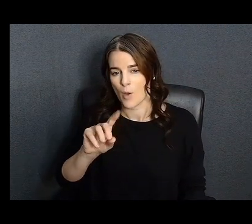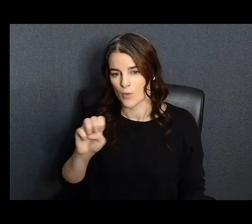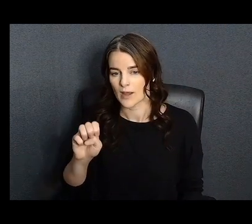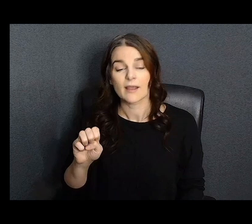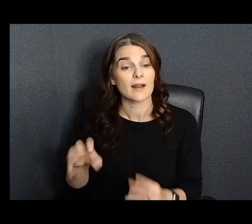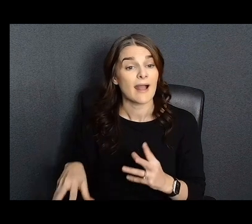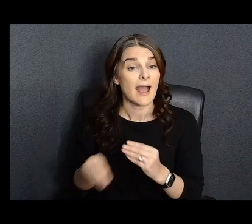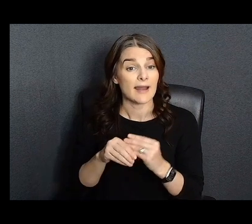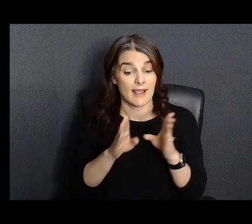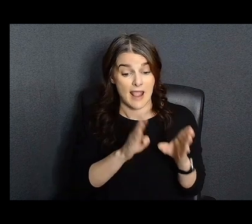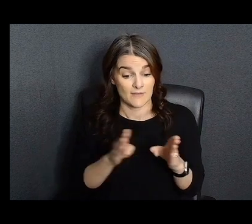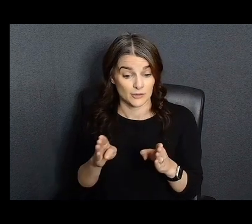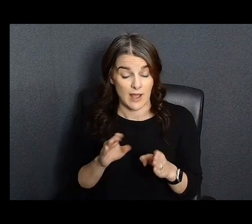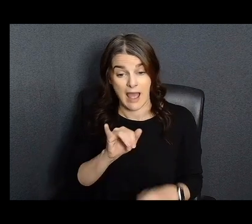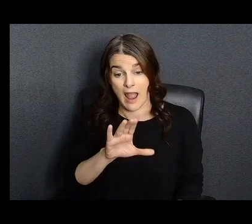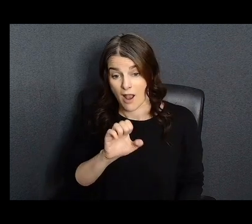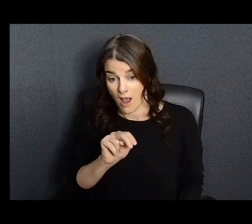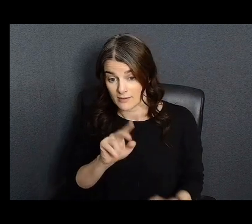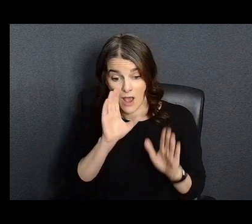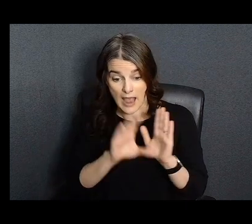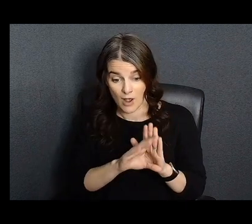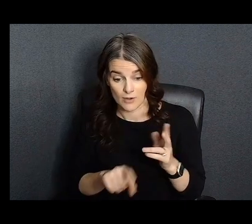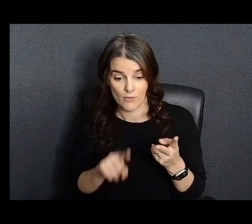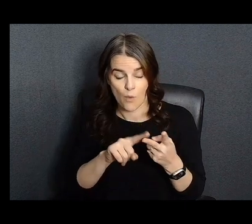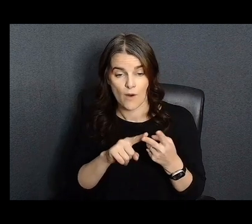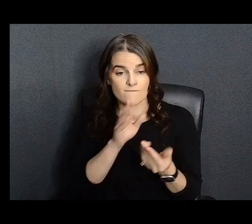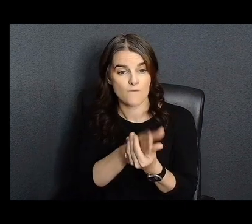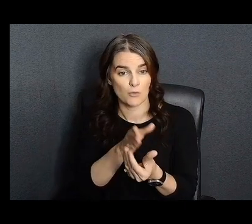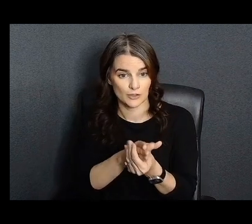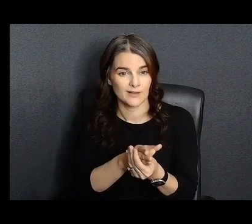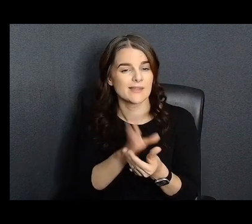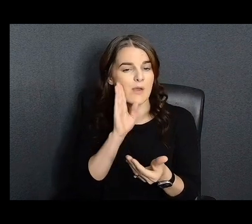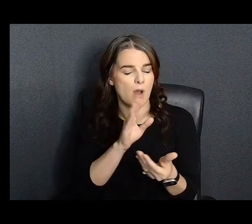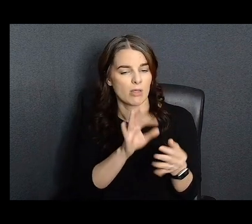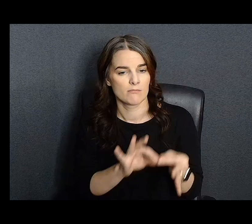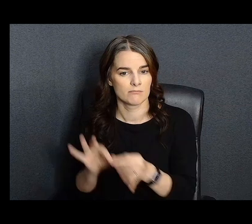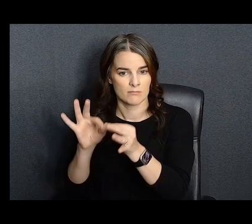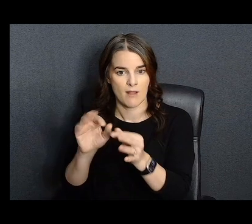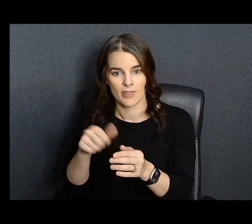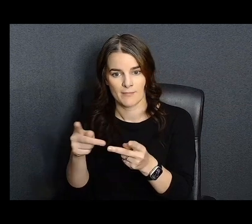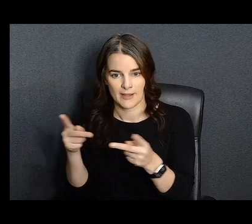meaning that when I tap it, it's going to move to somewhere else. To show you what I mean by that, when I tap on McDonald's, you'll